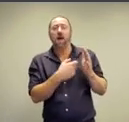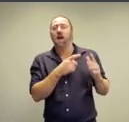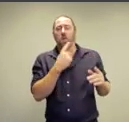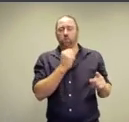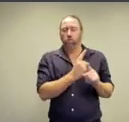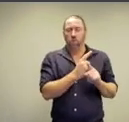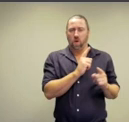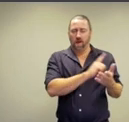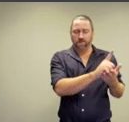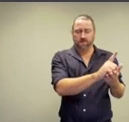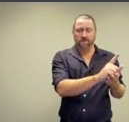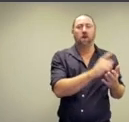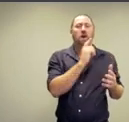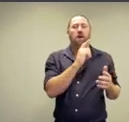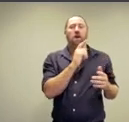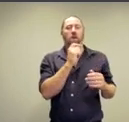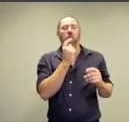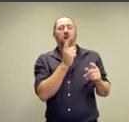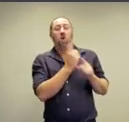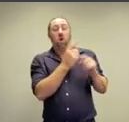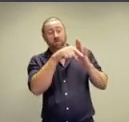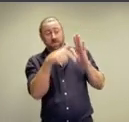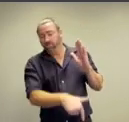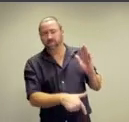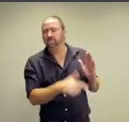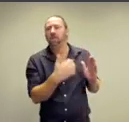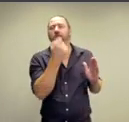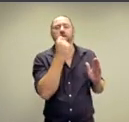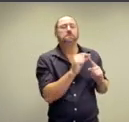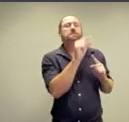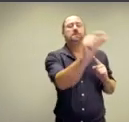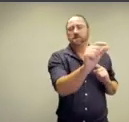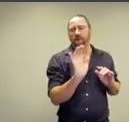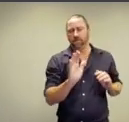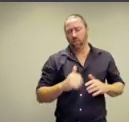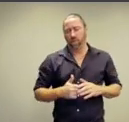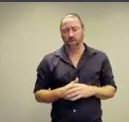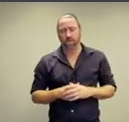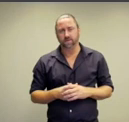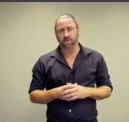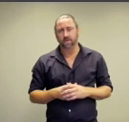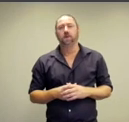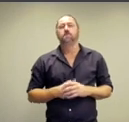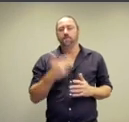have time to touch on today but I am going to touch back on later because it has an interesting